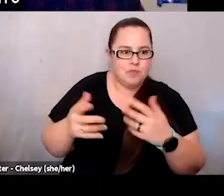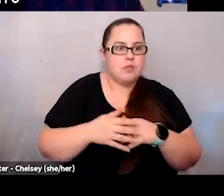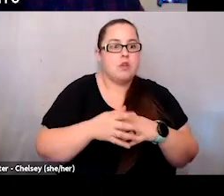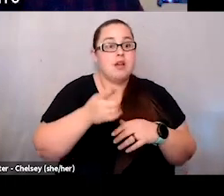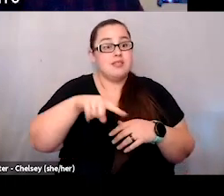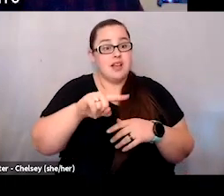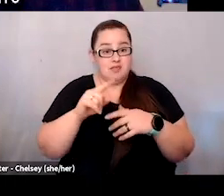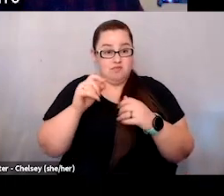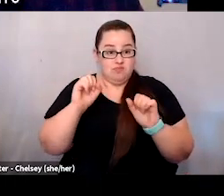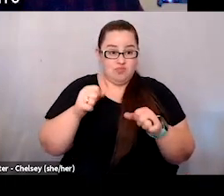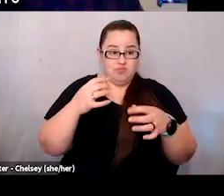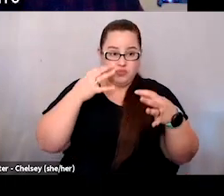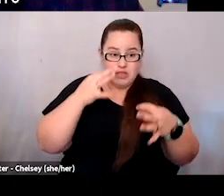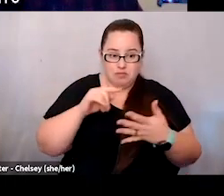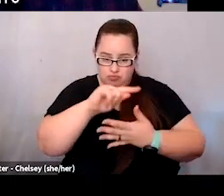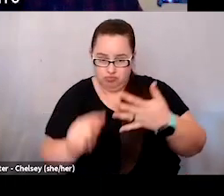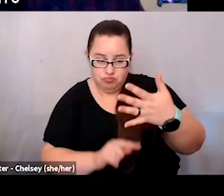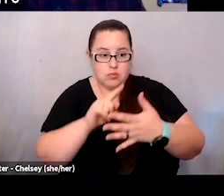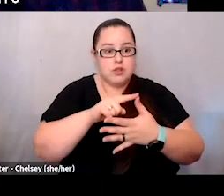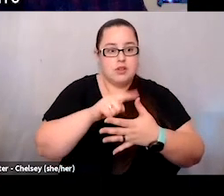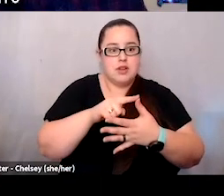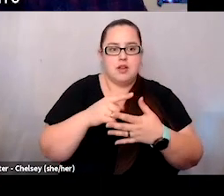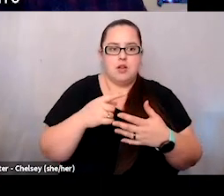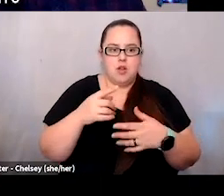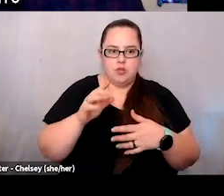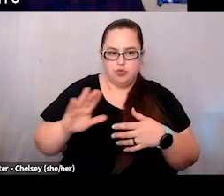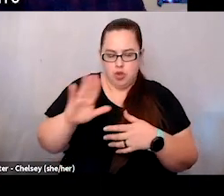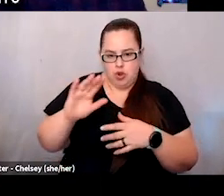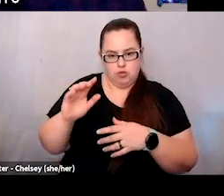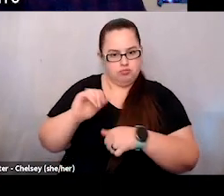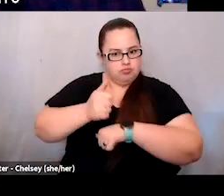their own form of government. They define requirements for tribal citizenship. The